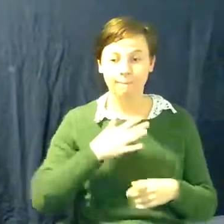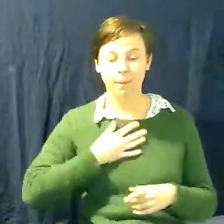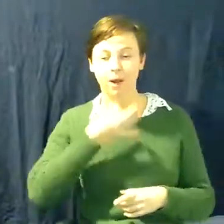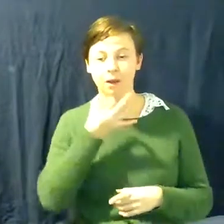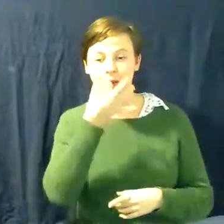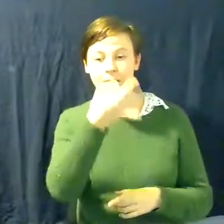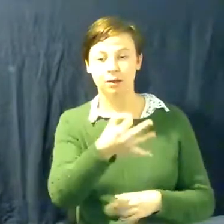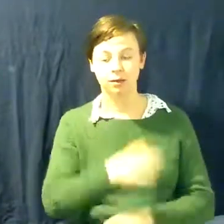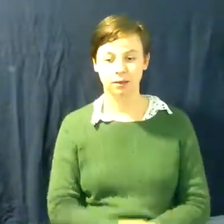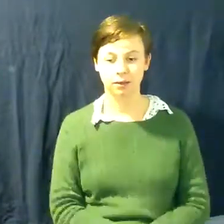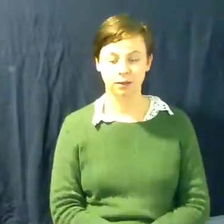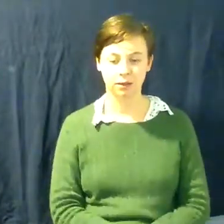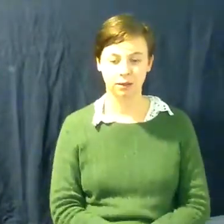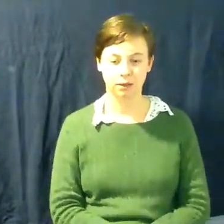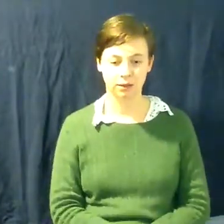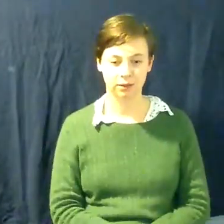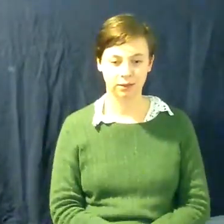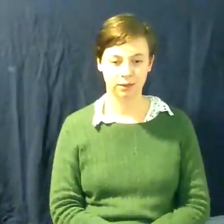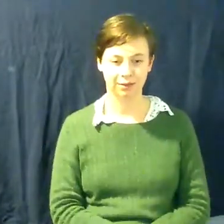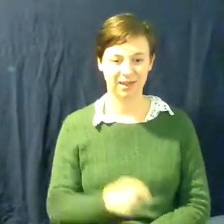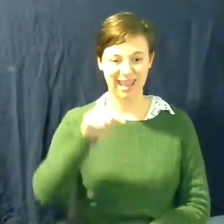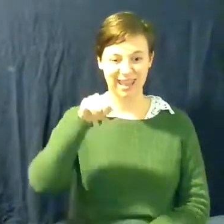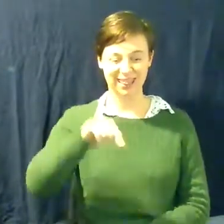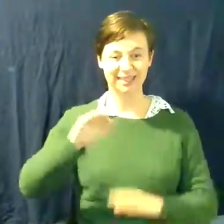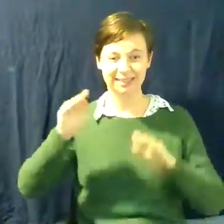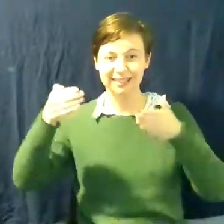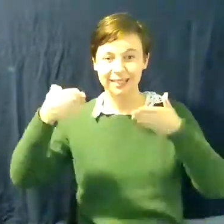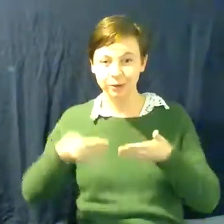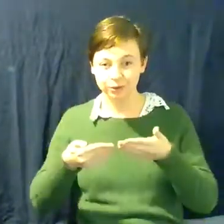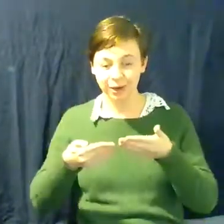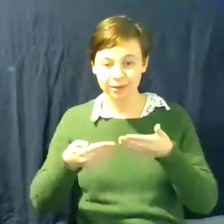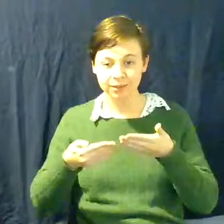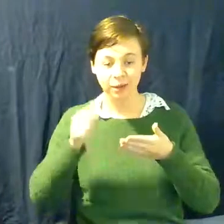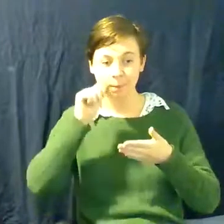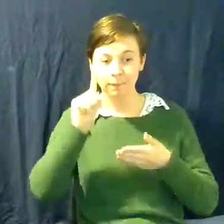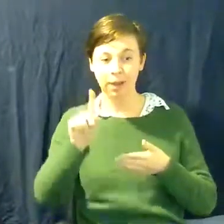I joined a bit late so I've missed a little bit. The question